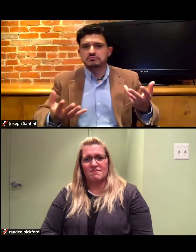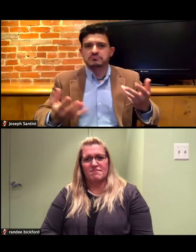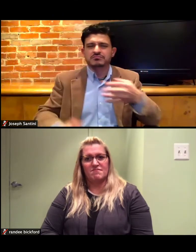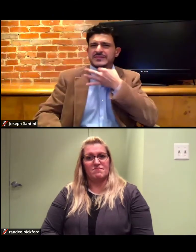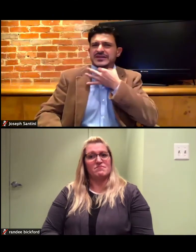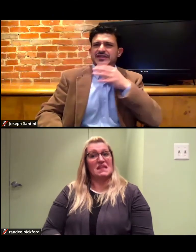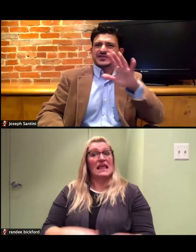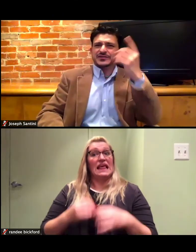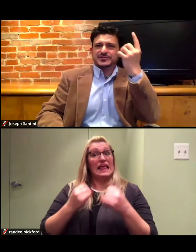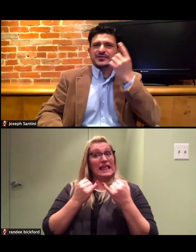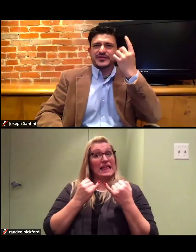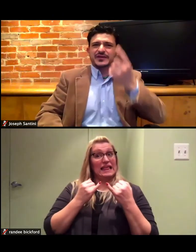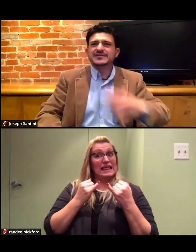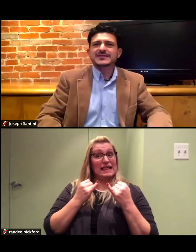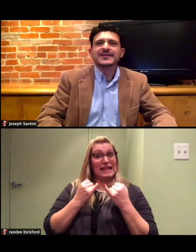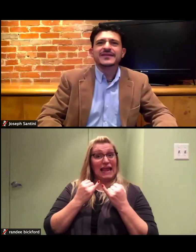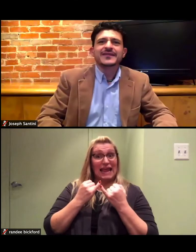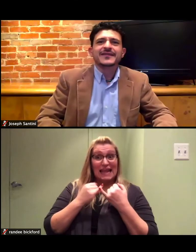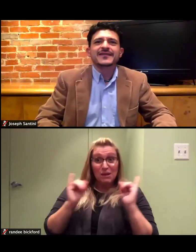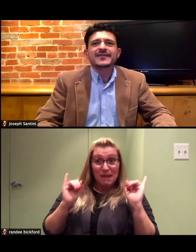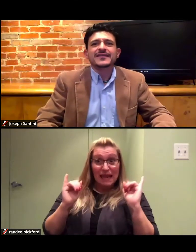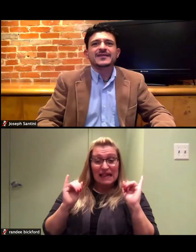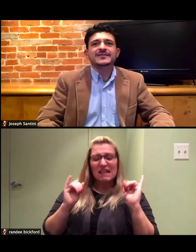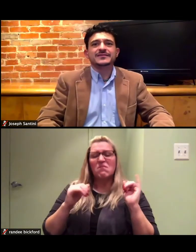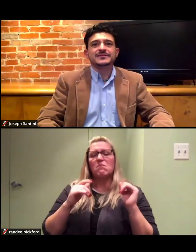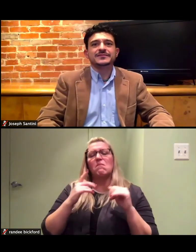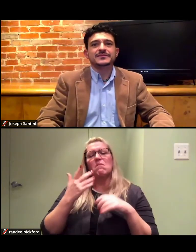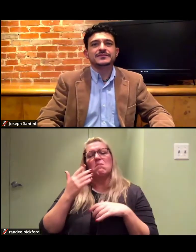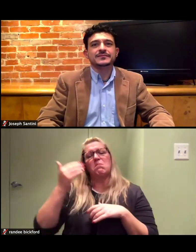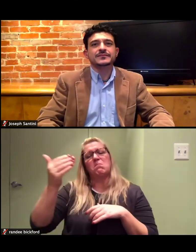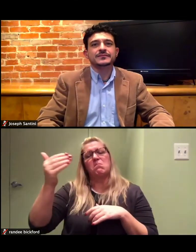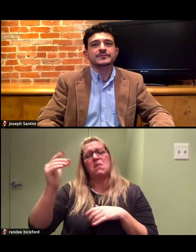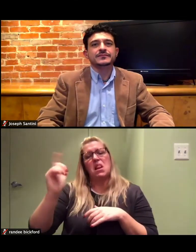At what age should children become independent, able to manage their own funds?